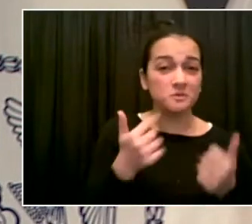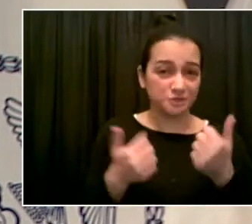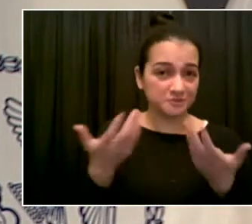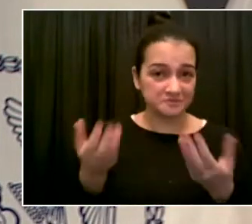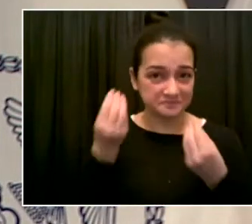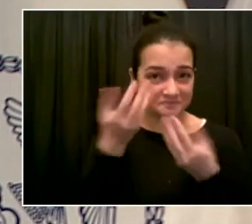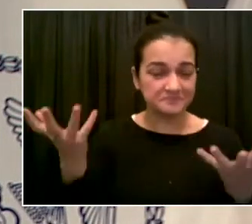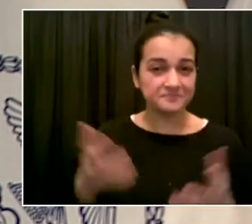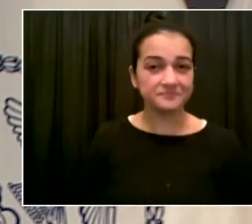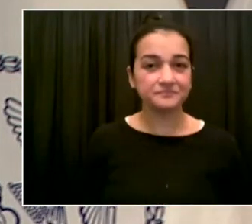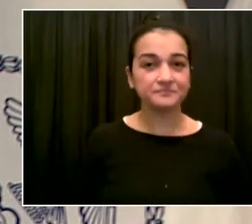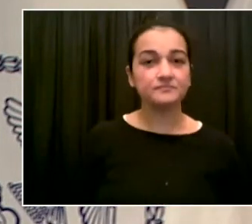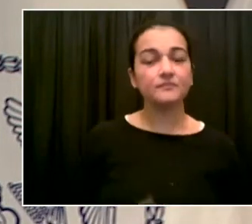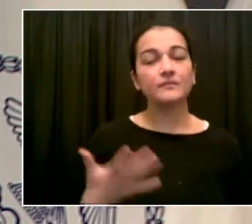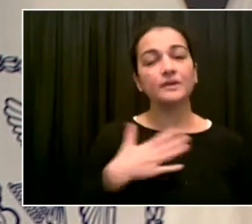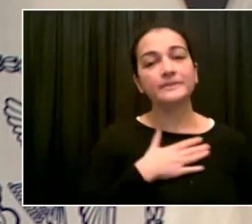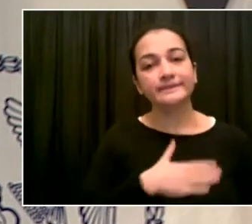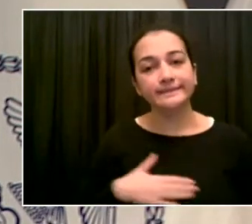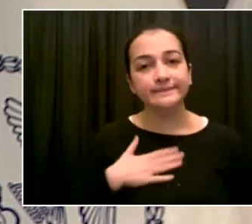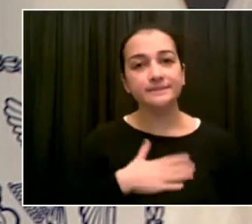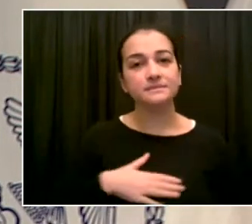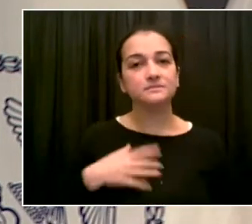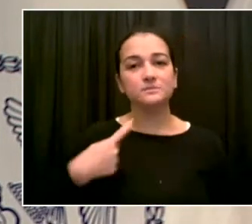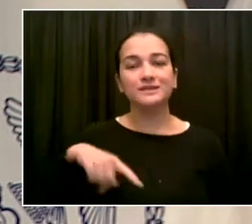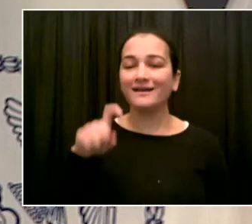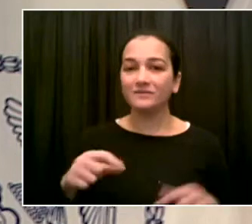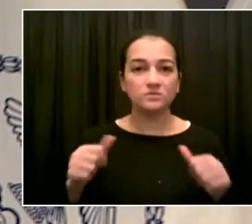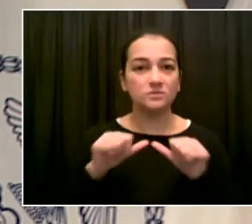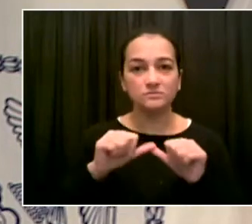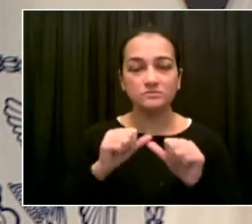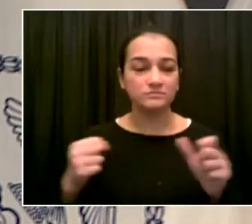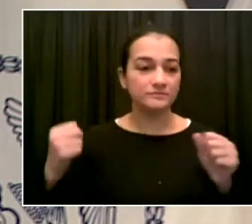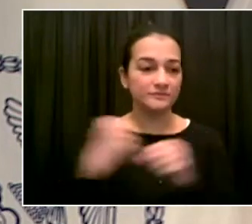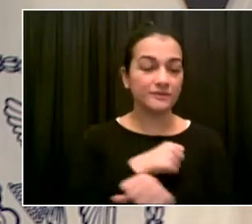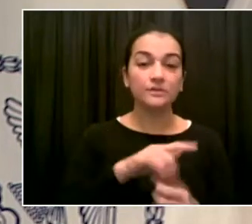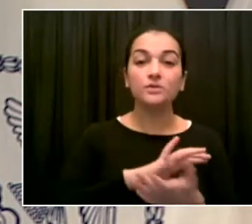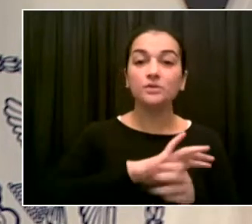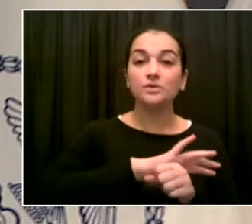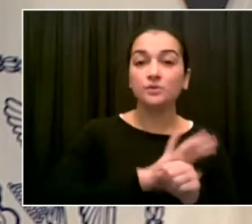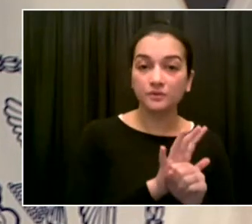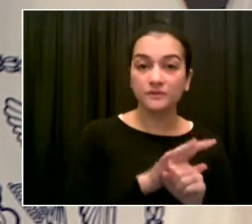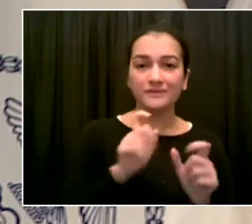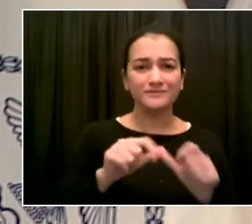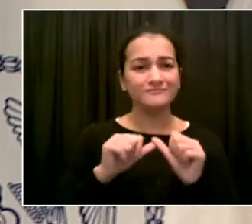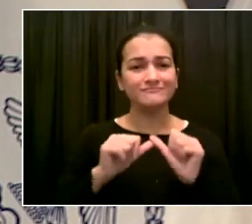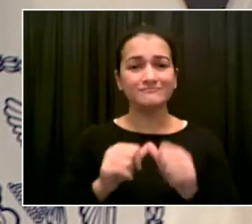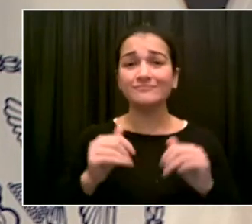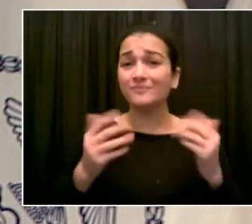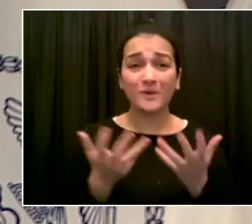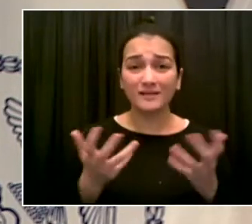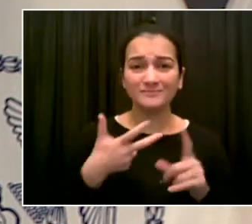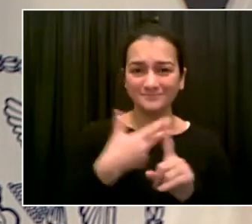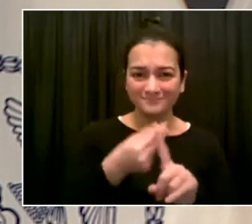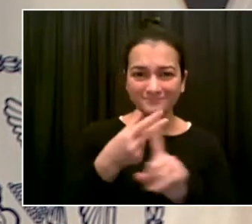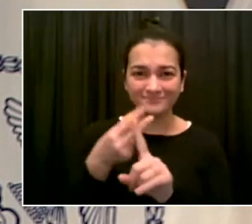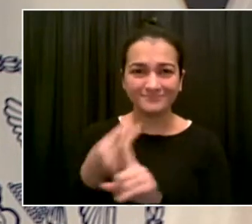CLEAYRL AS HE POSSIBLY COULD IMAGINE. HELP SPREAD THE TRUTH AND HELP